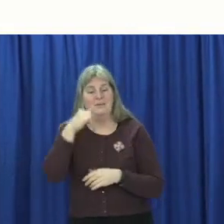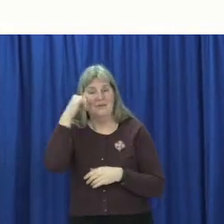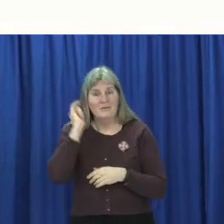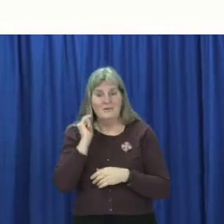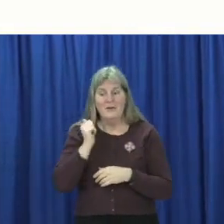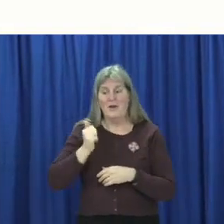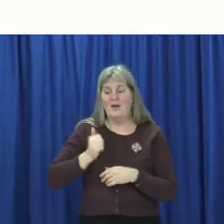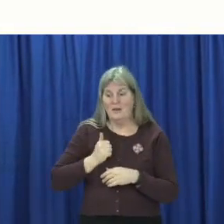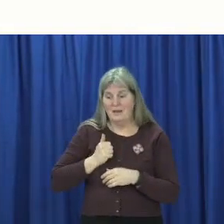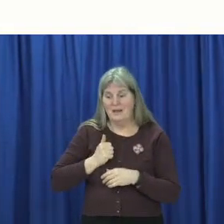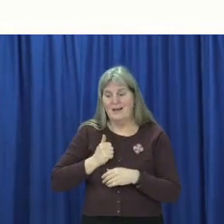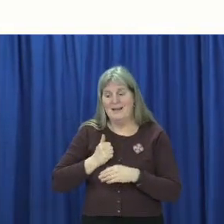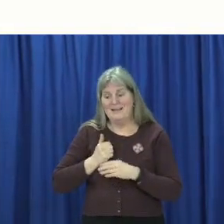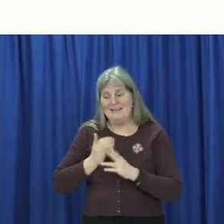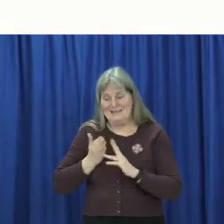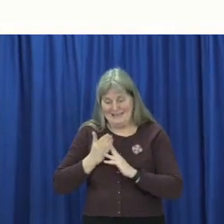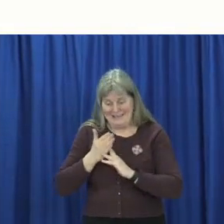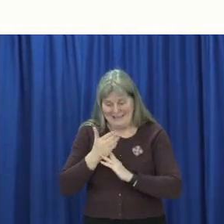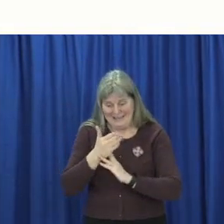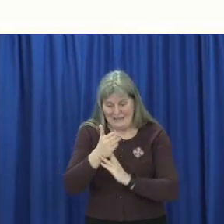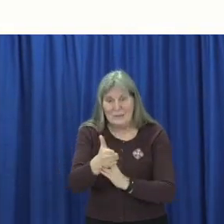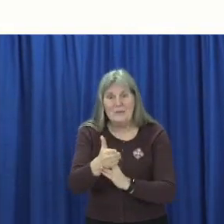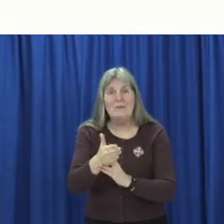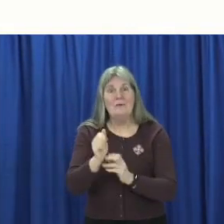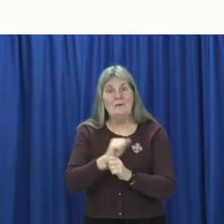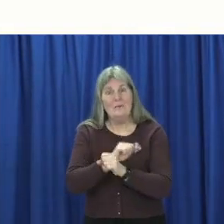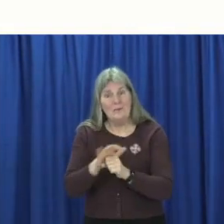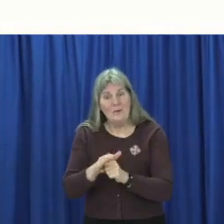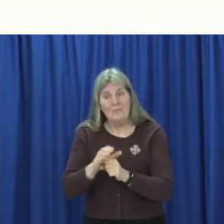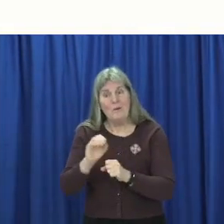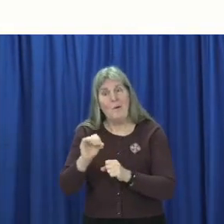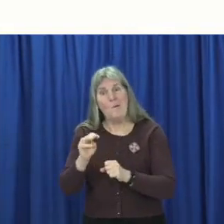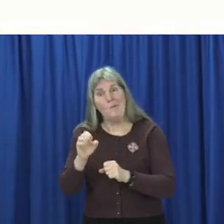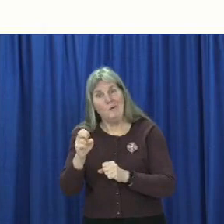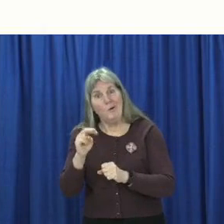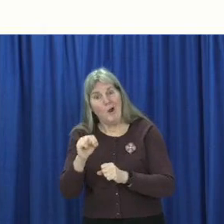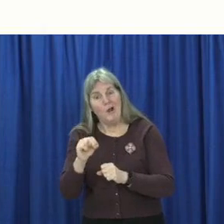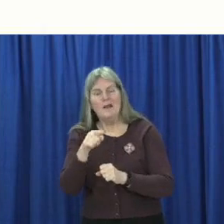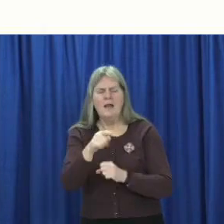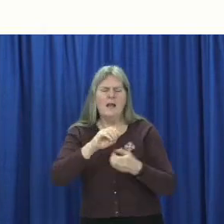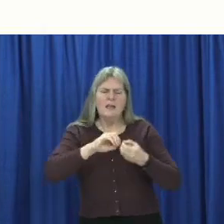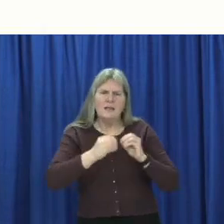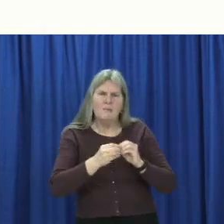of the Omicron variant, epidemiologic indicators will guide public health measures as